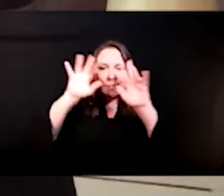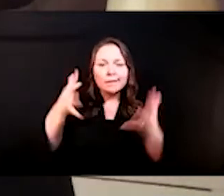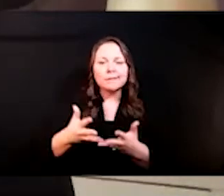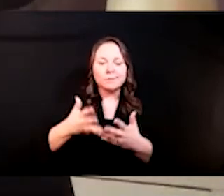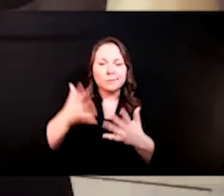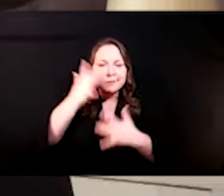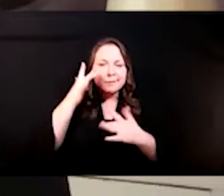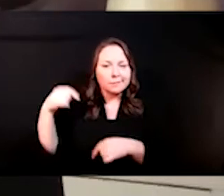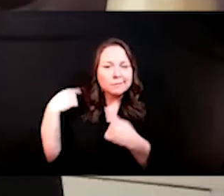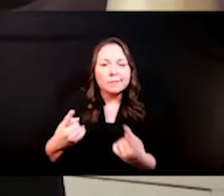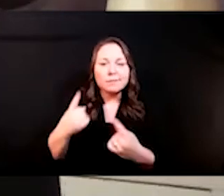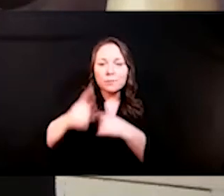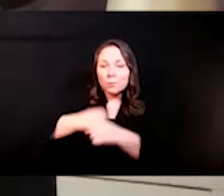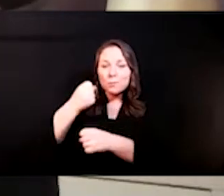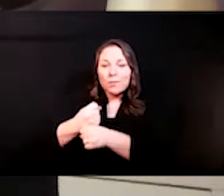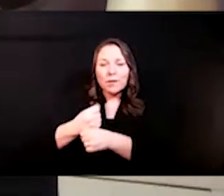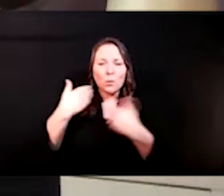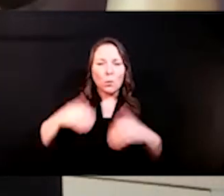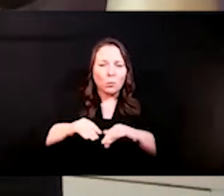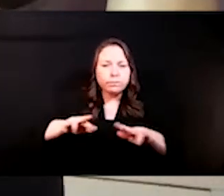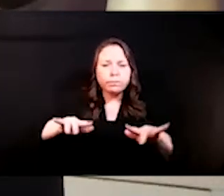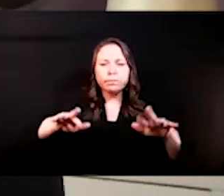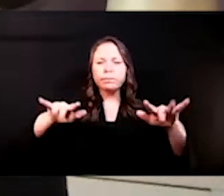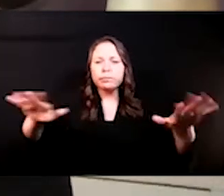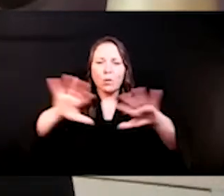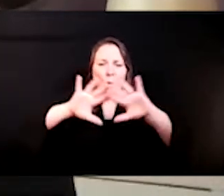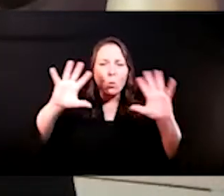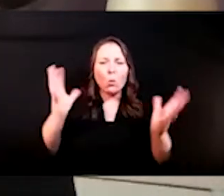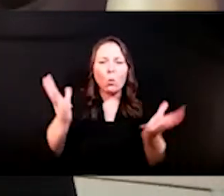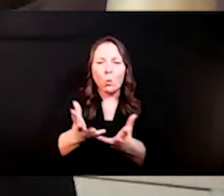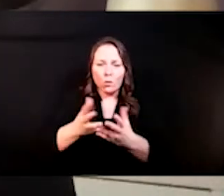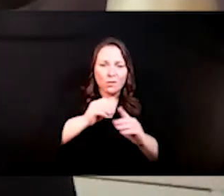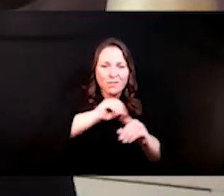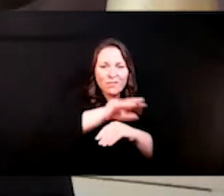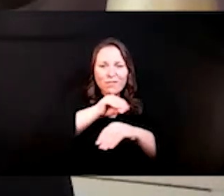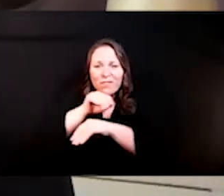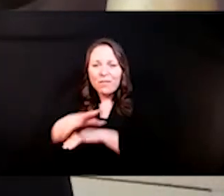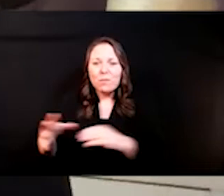PANDEMIC AND IN THE PAST YEAR, COVID-19 HAS SWEPT AROUND THE